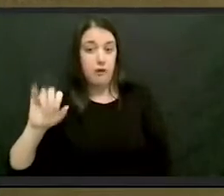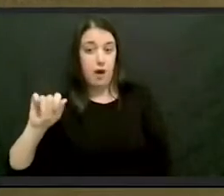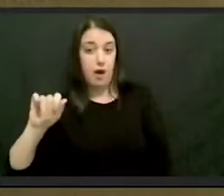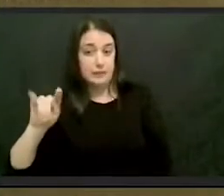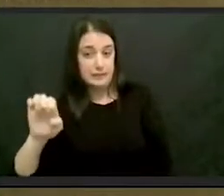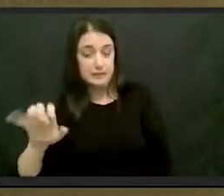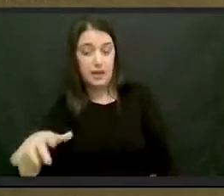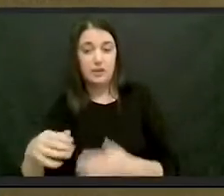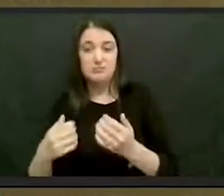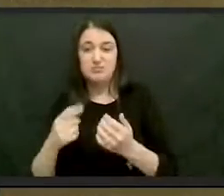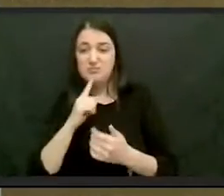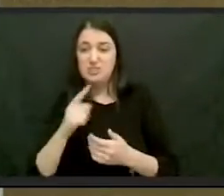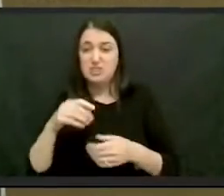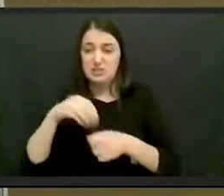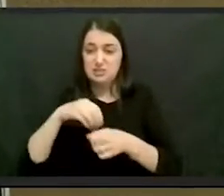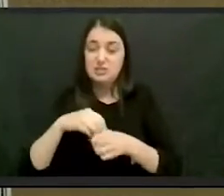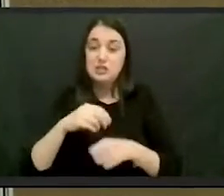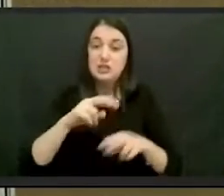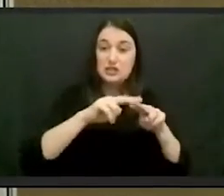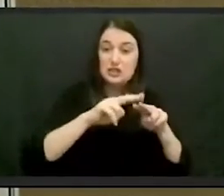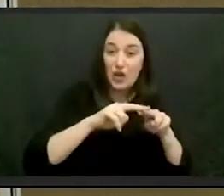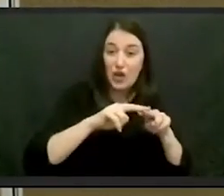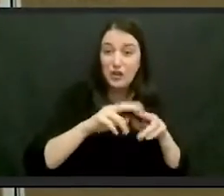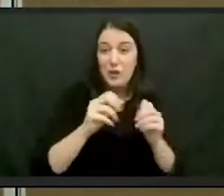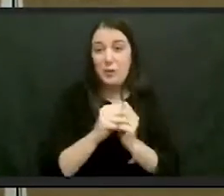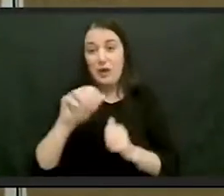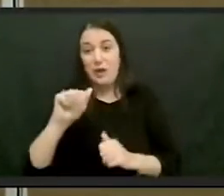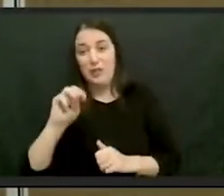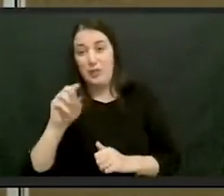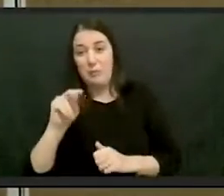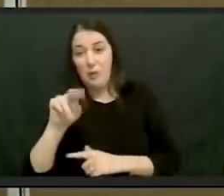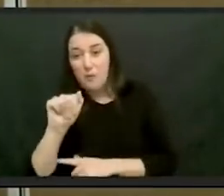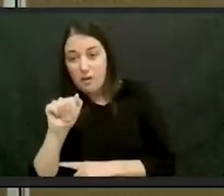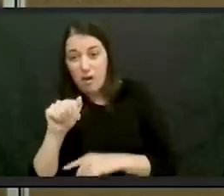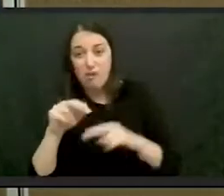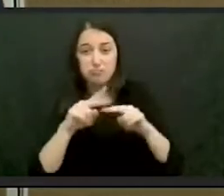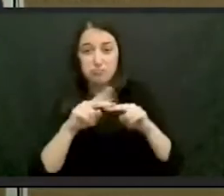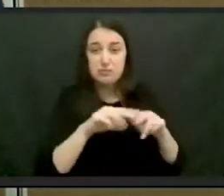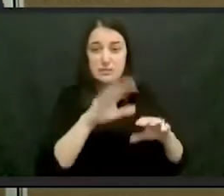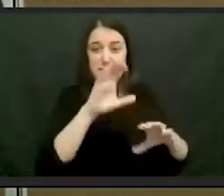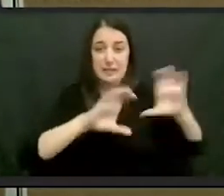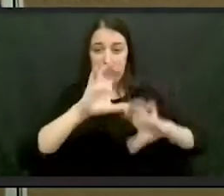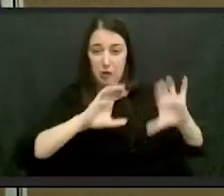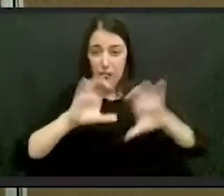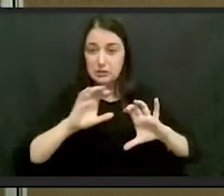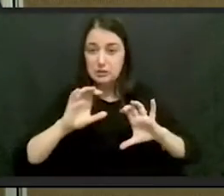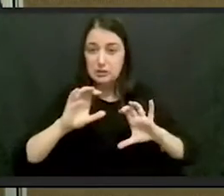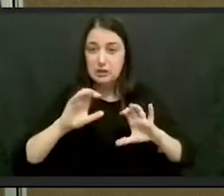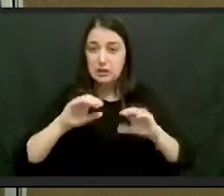with ammonia. Ammonia reacts with phosphoric acid. It creates basically a byproduct to that is how we get